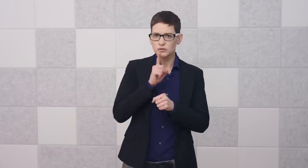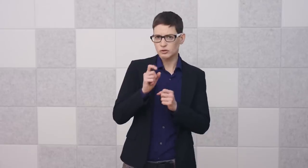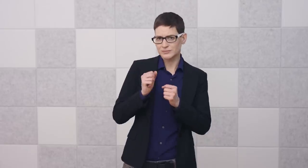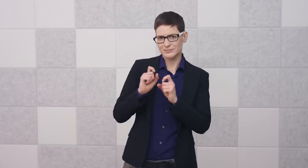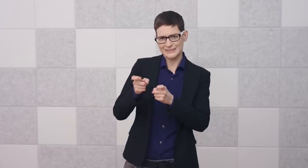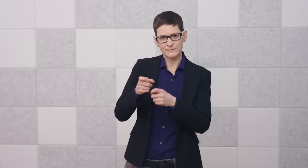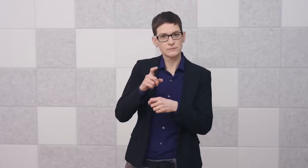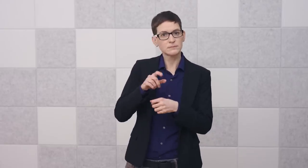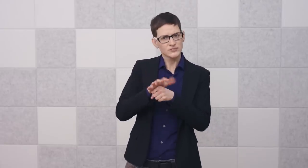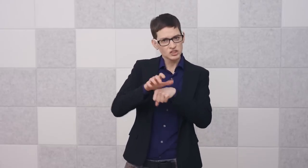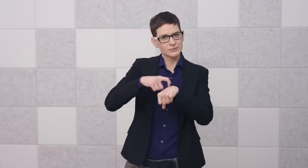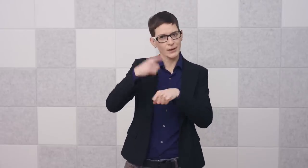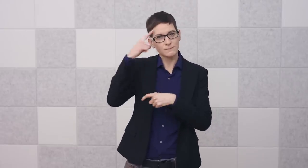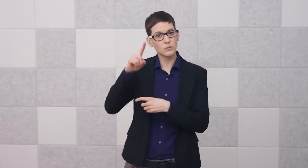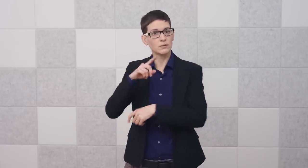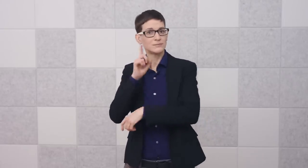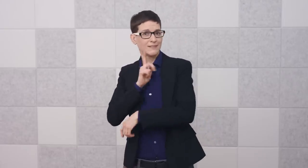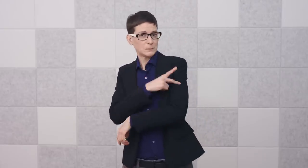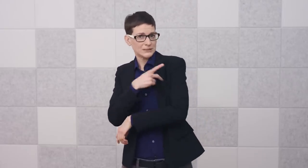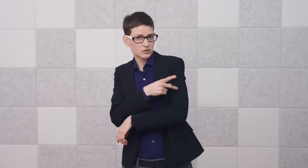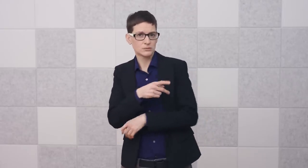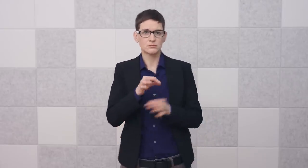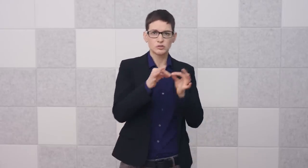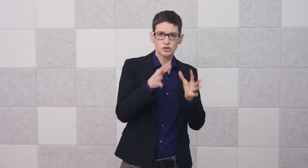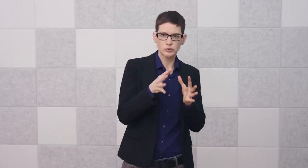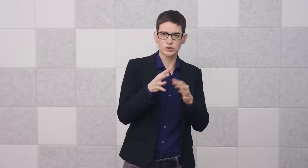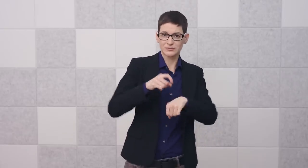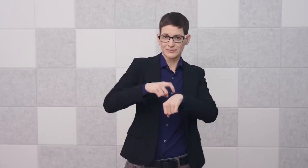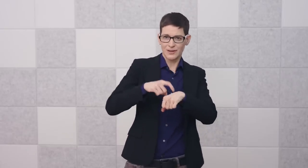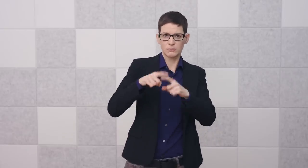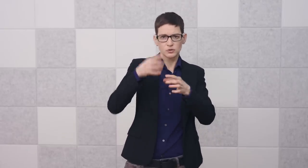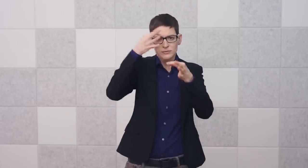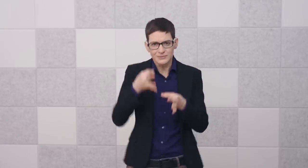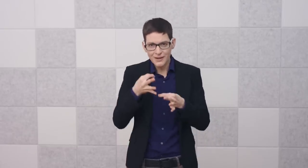Give sufficient time for the interpreter and patient to decide where to stand or sit during the assignment.